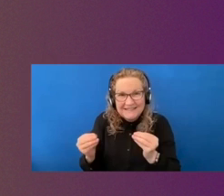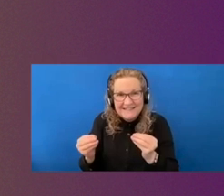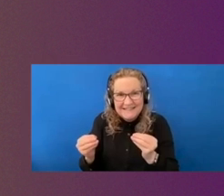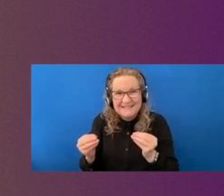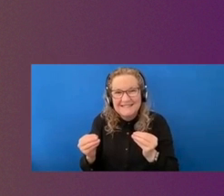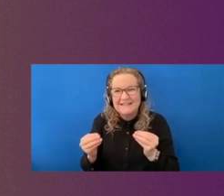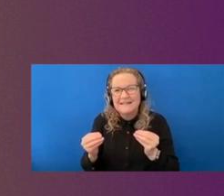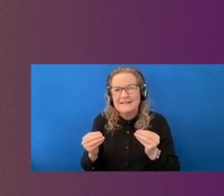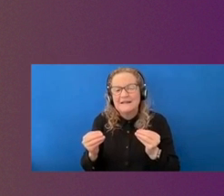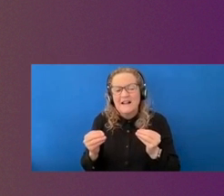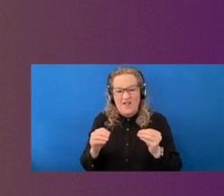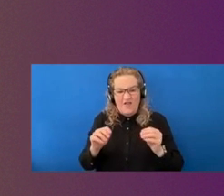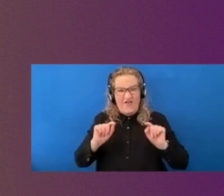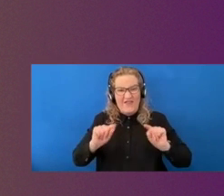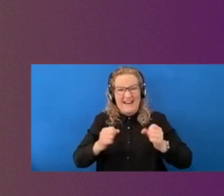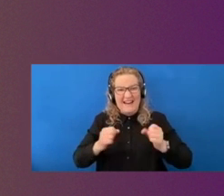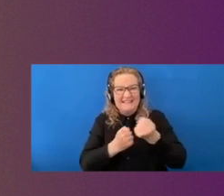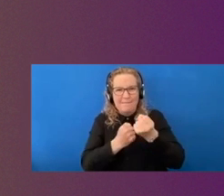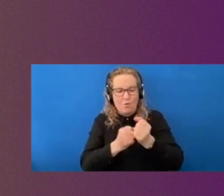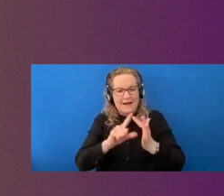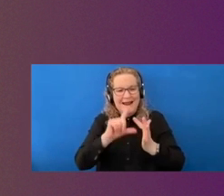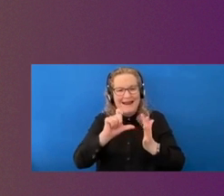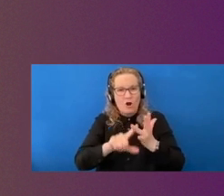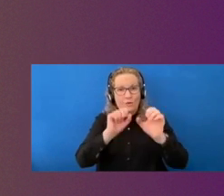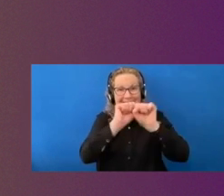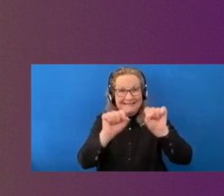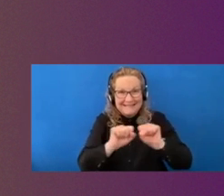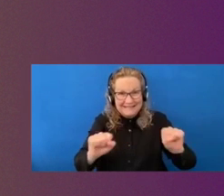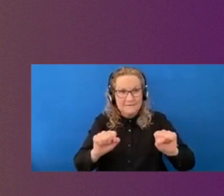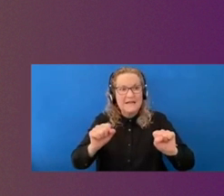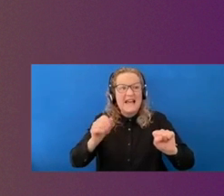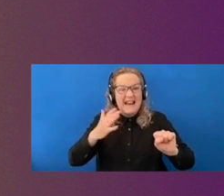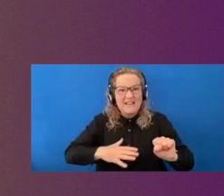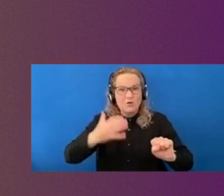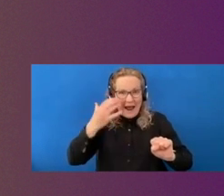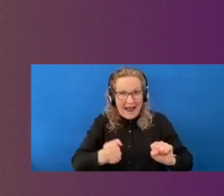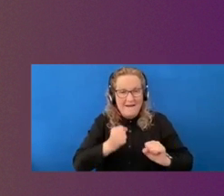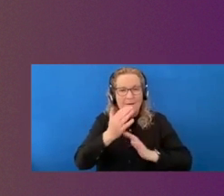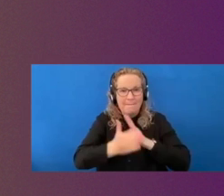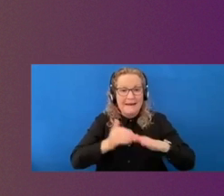these support ecosystems need to exist and grow for the startups to continue going as well